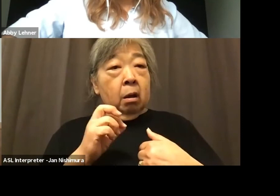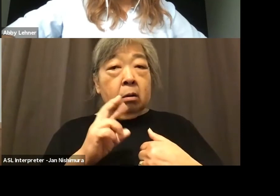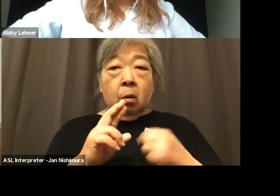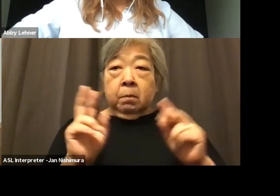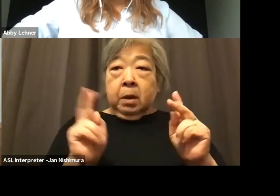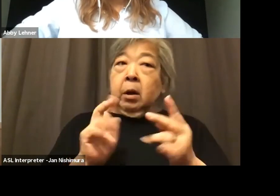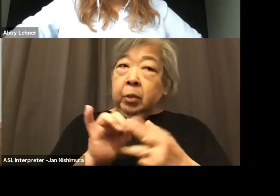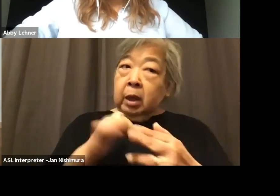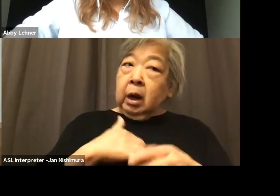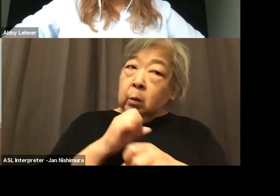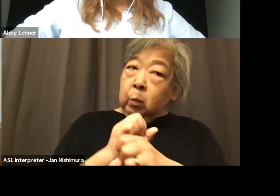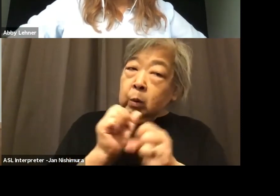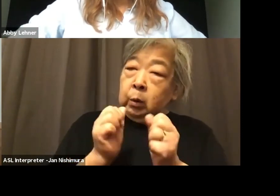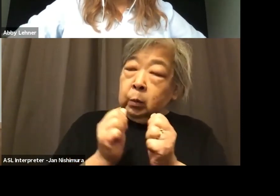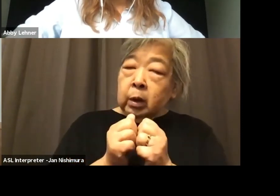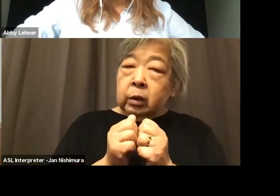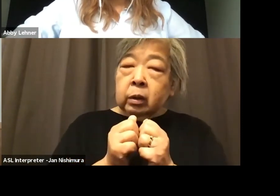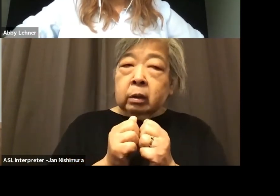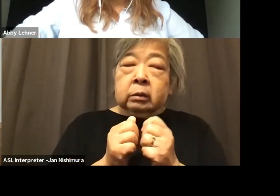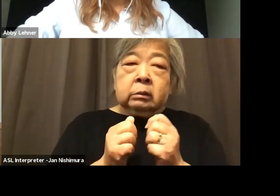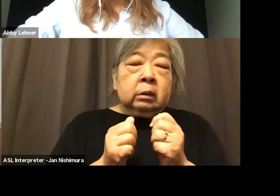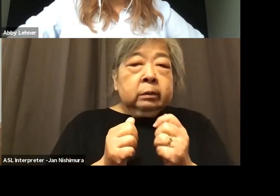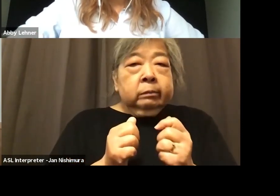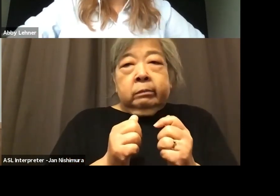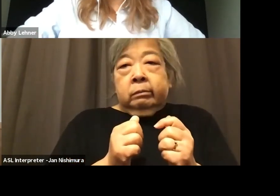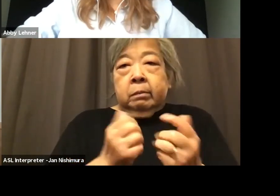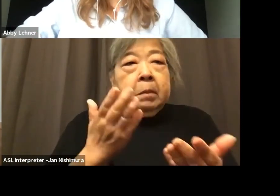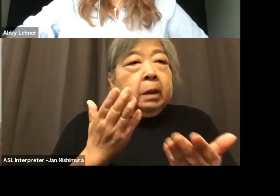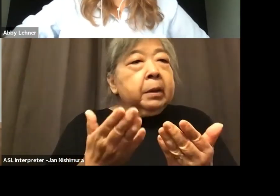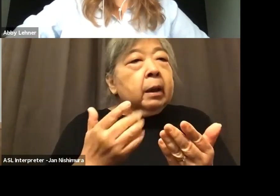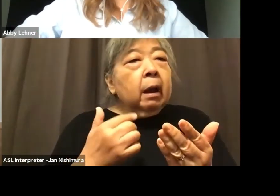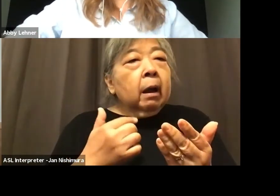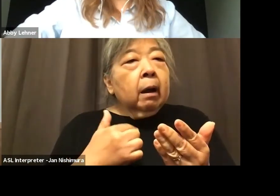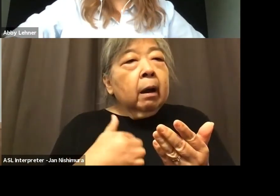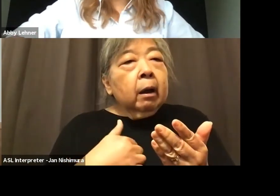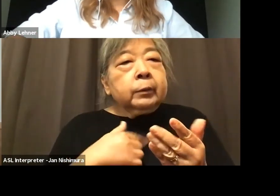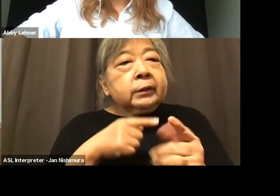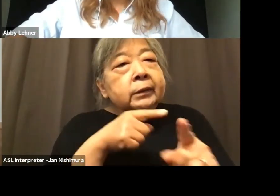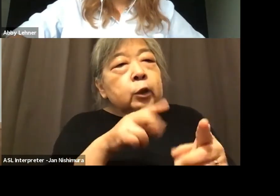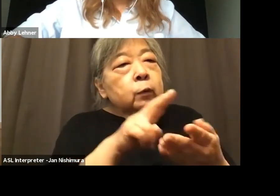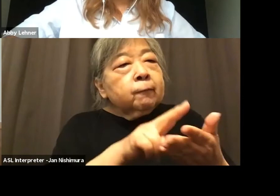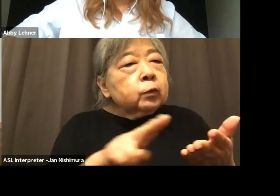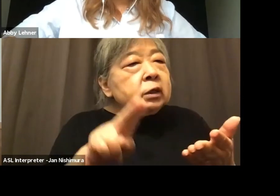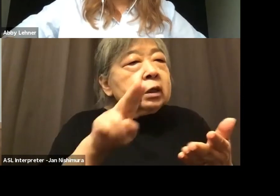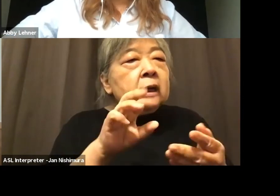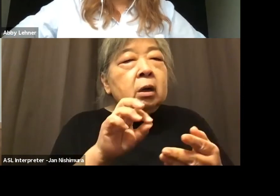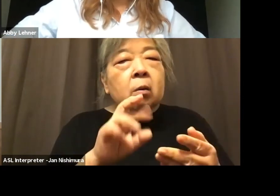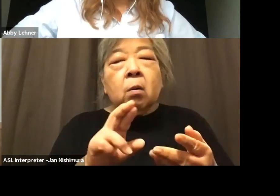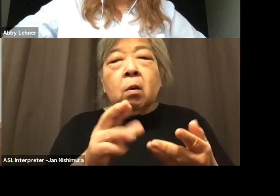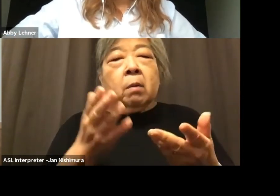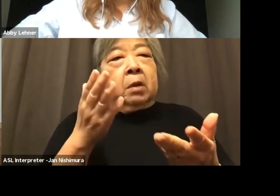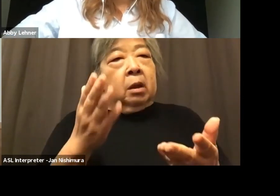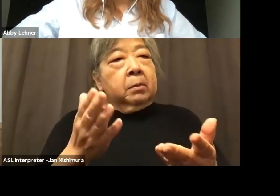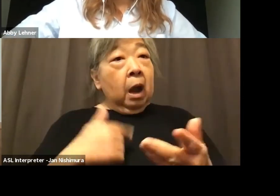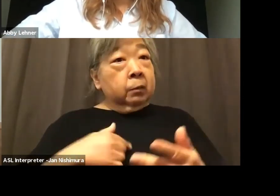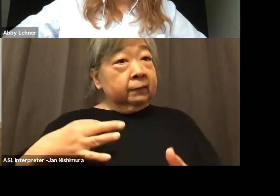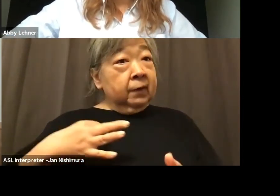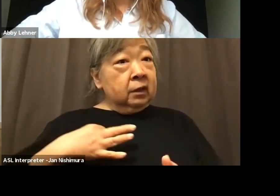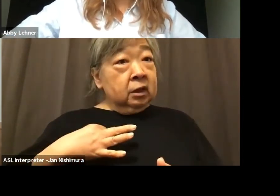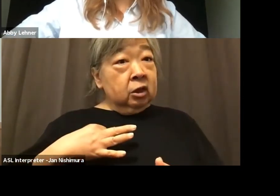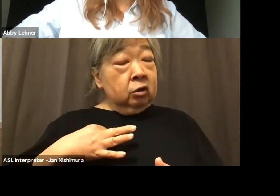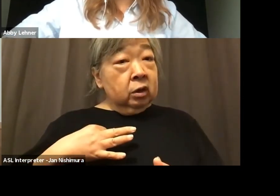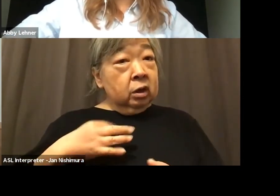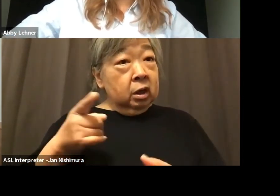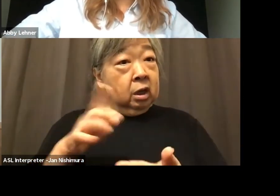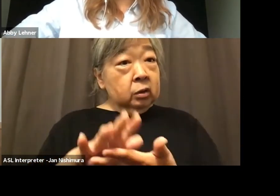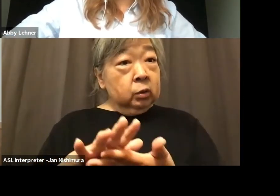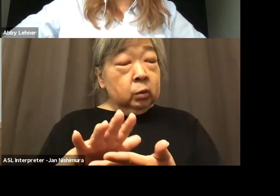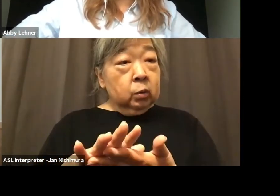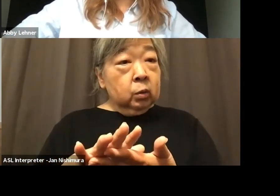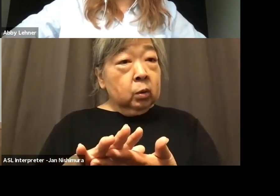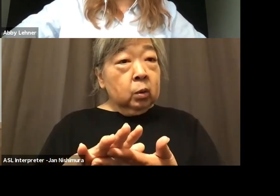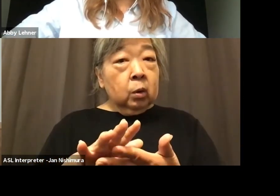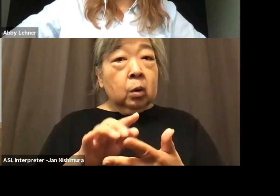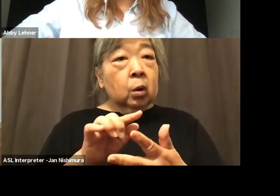with either when I was in the university or when I was volunteering at a school, I found